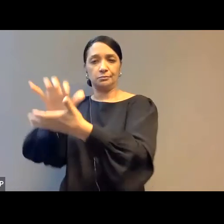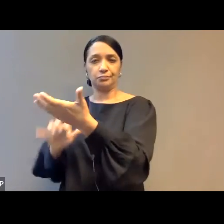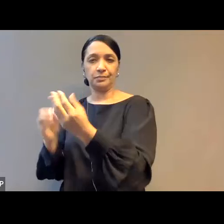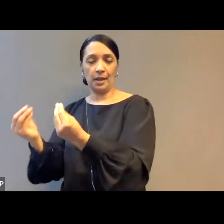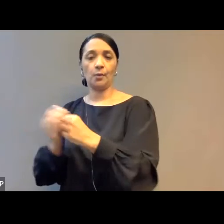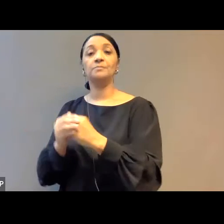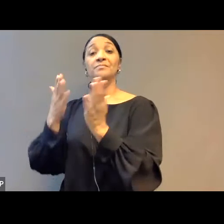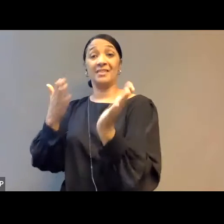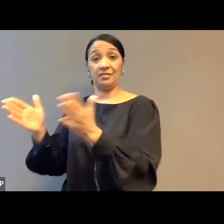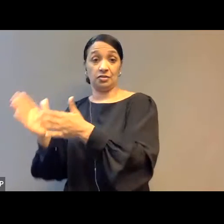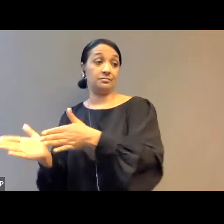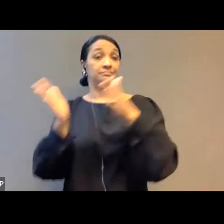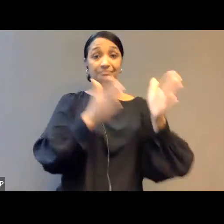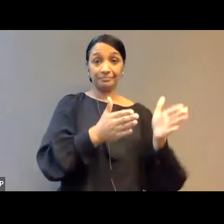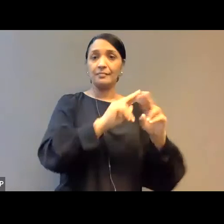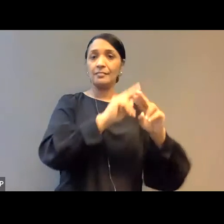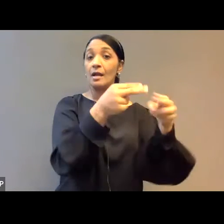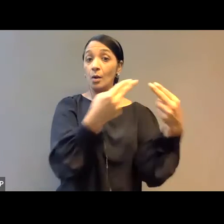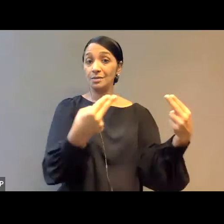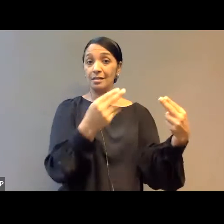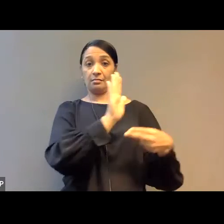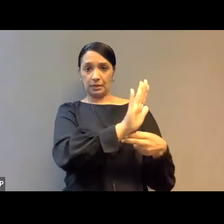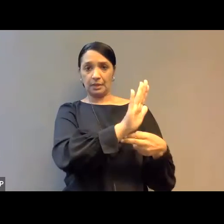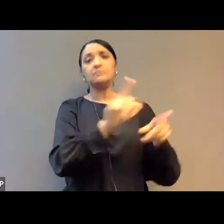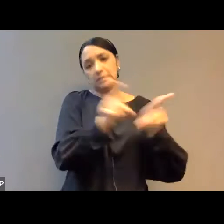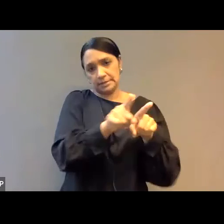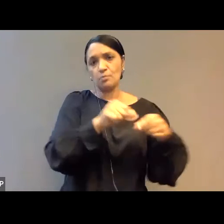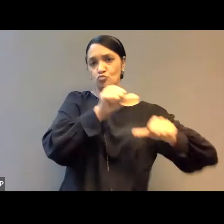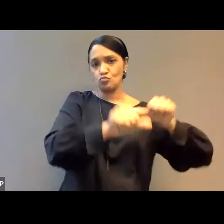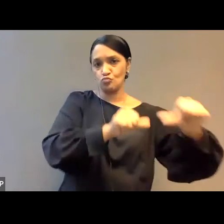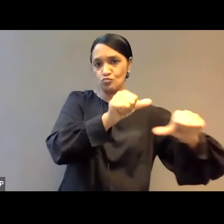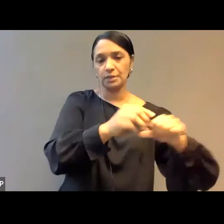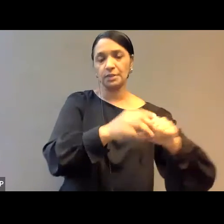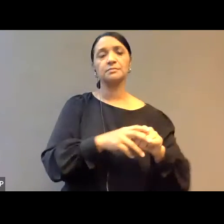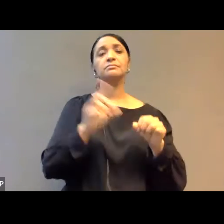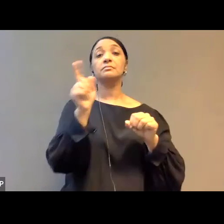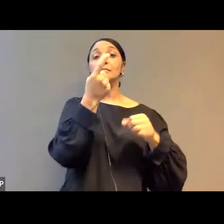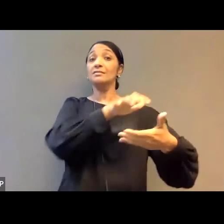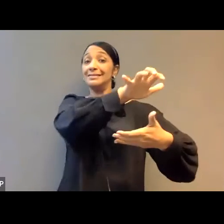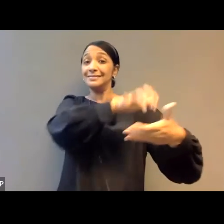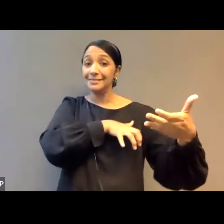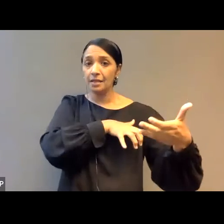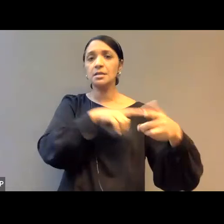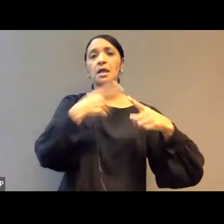The European Council also will result in having their own text, with a bit more simplified steps.